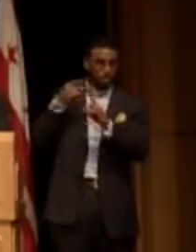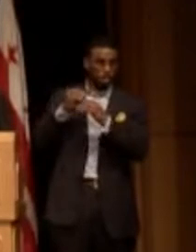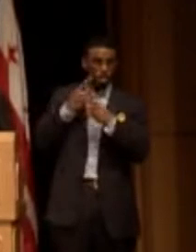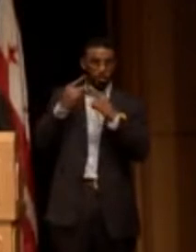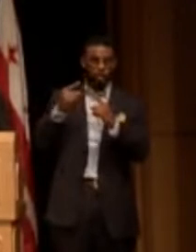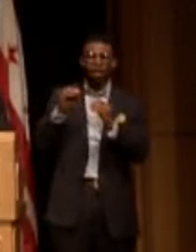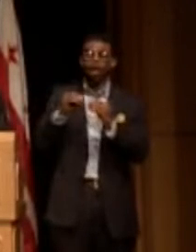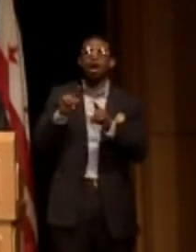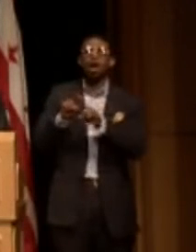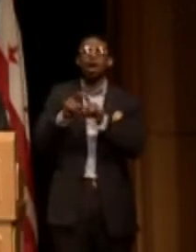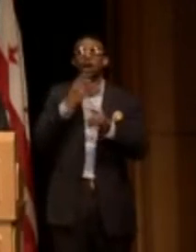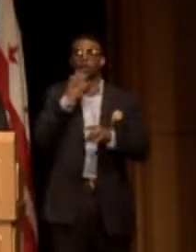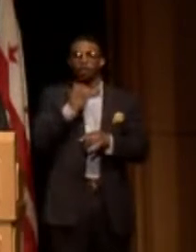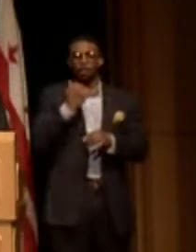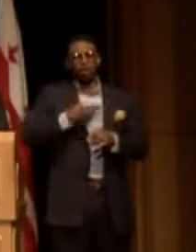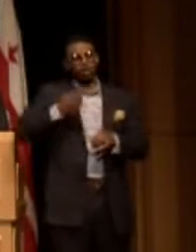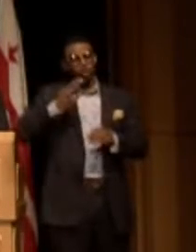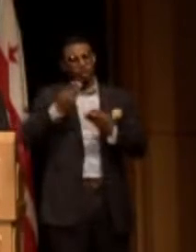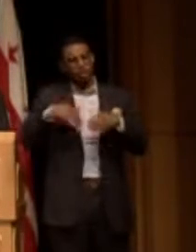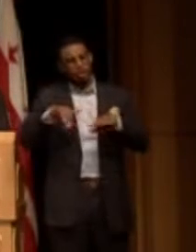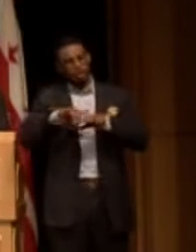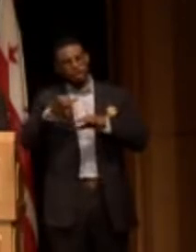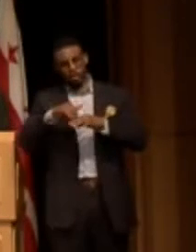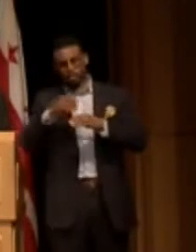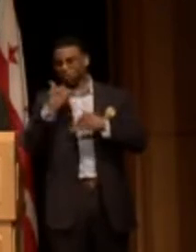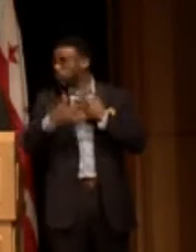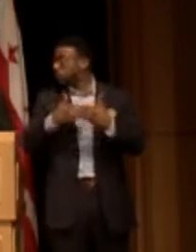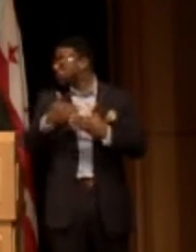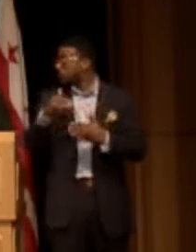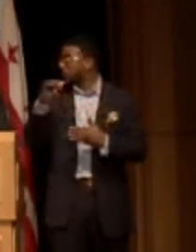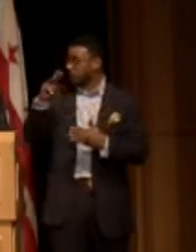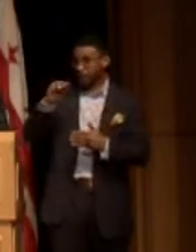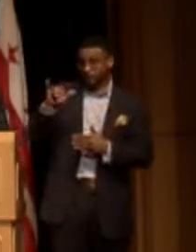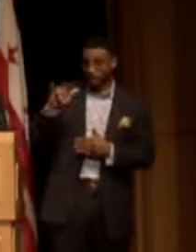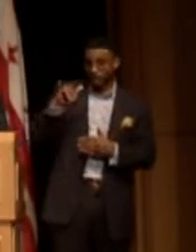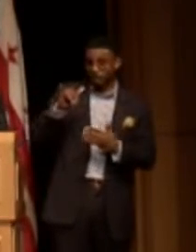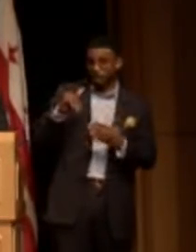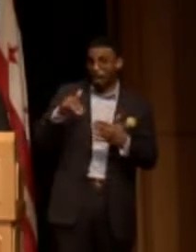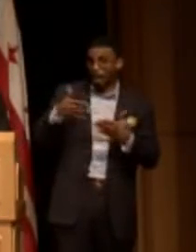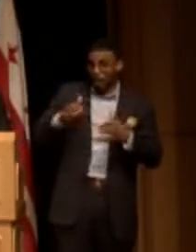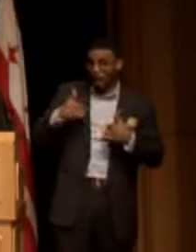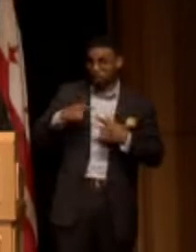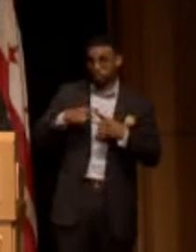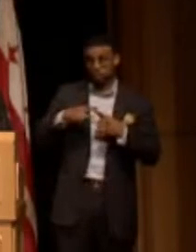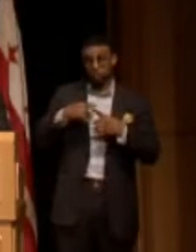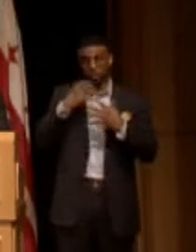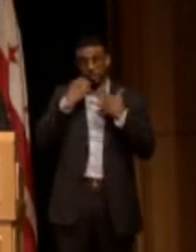IT ALSO WILL PRESERVE A HISTORIC LANDMARK IN THE PROCESS AND MAY ALSO ALLOW US TO CONSOLIDATE OTHER GOVERNMENT OFFICES INTO